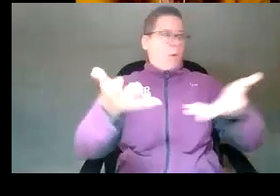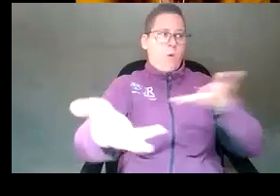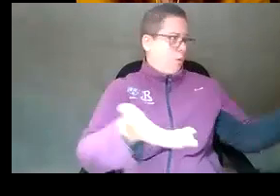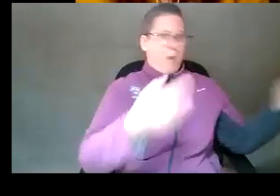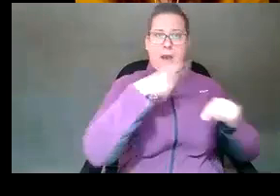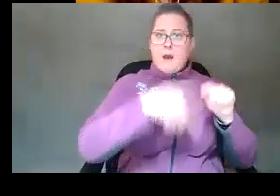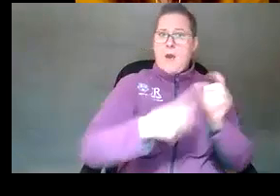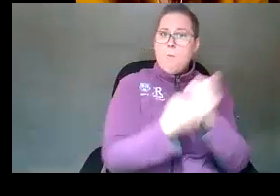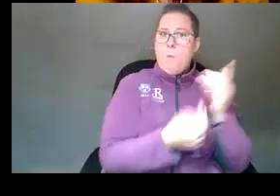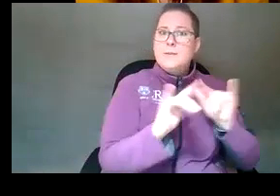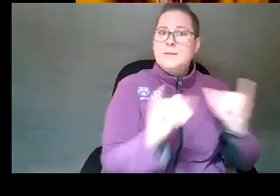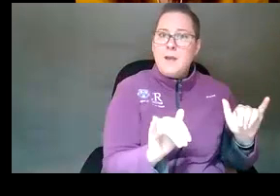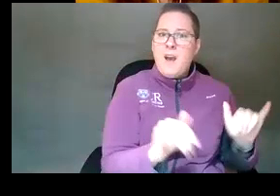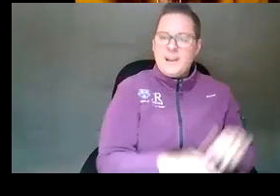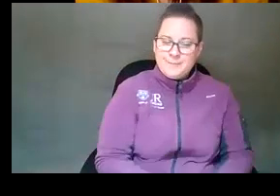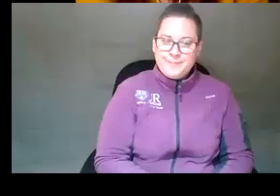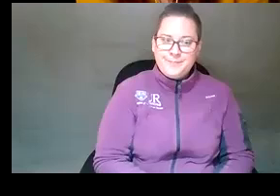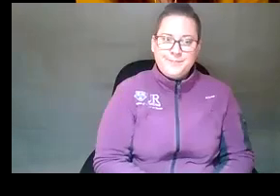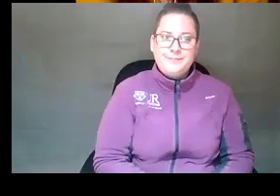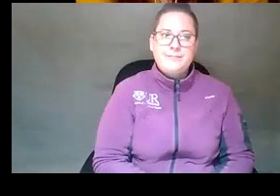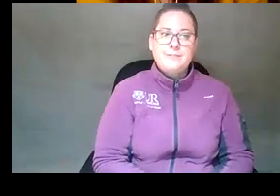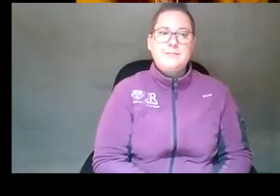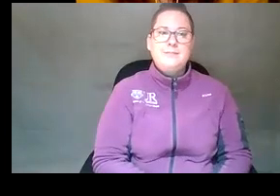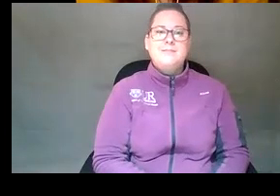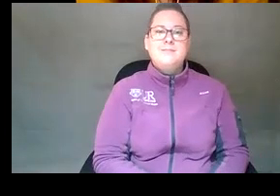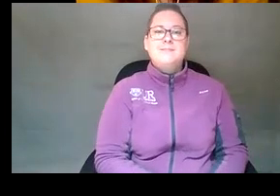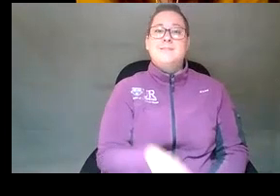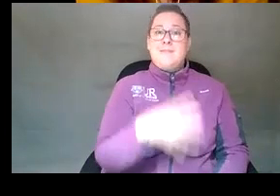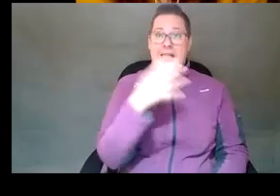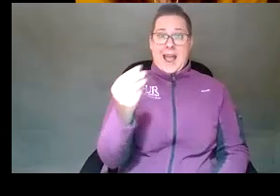as that last slide highlighted for us our perceptions of telehealth may really vary